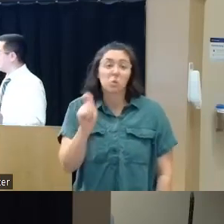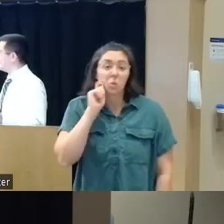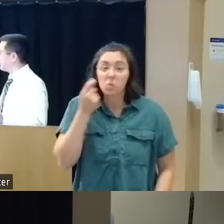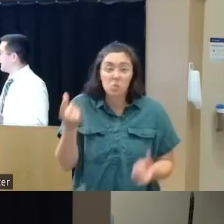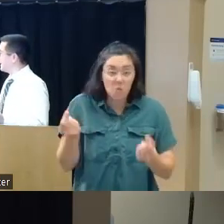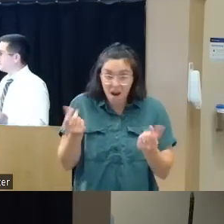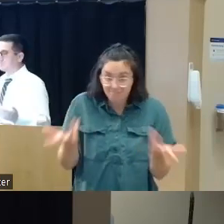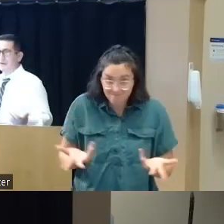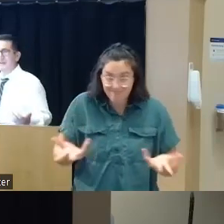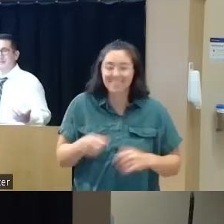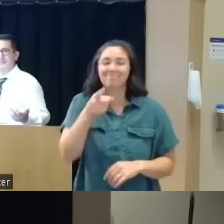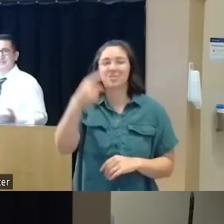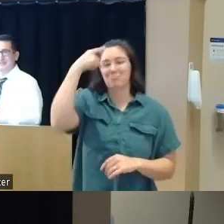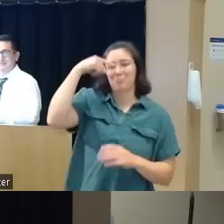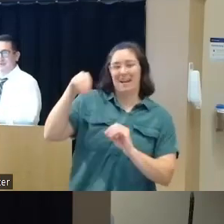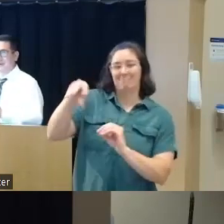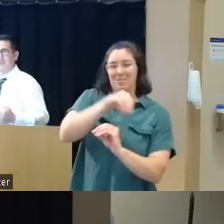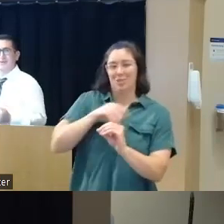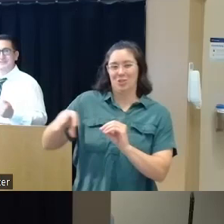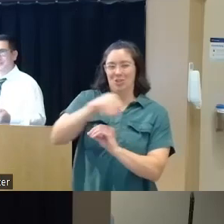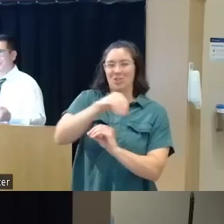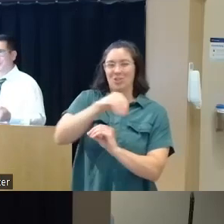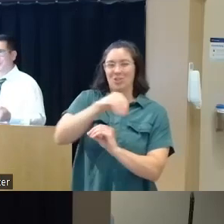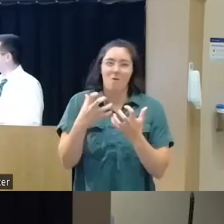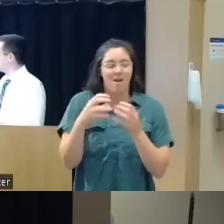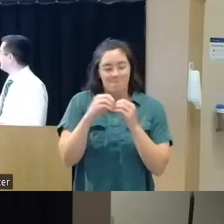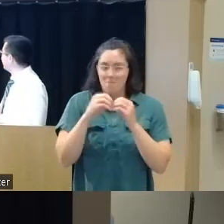Neuroscience right and it was brain Imaging and I was like all right I want to learn brain Imaging I